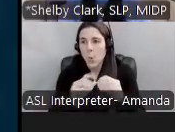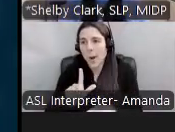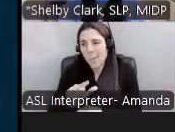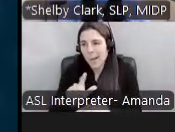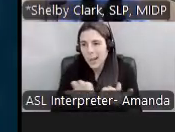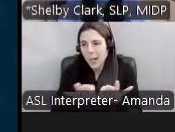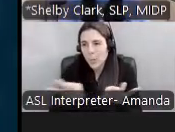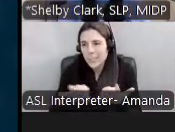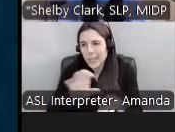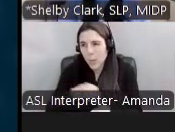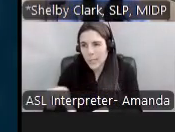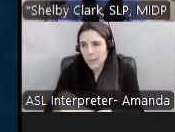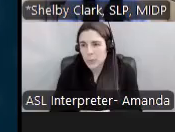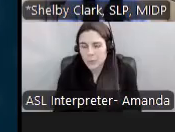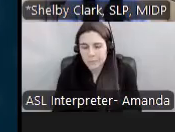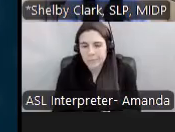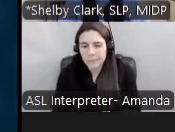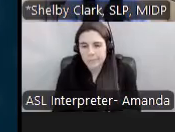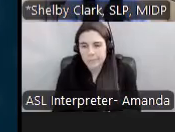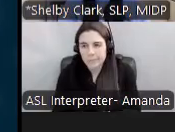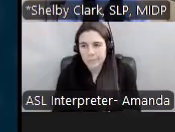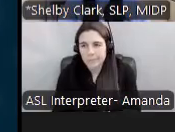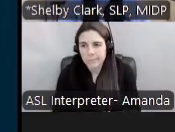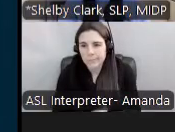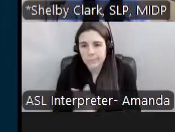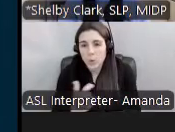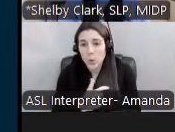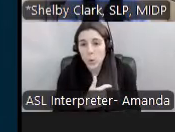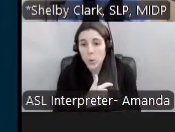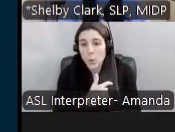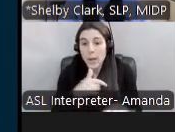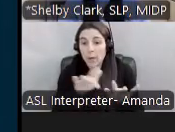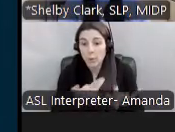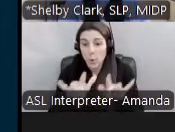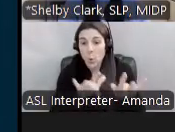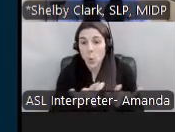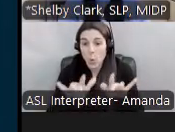captions. For that we do record the echo session, and that's why